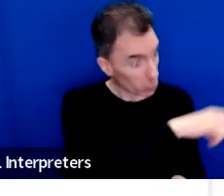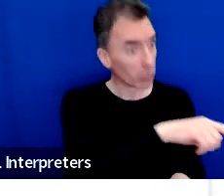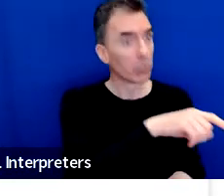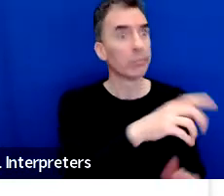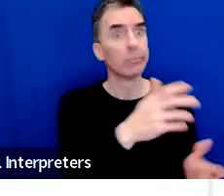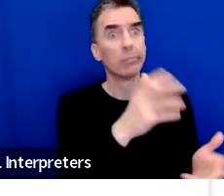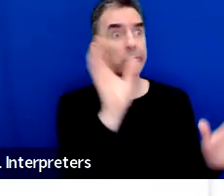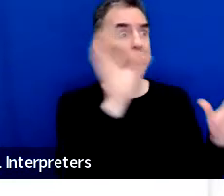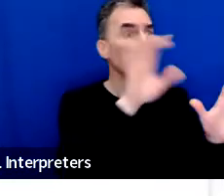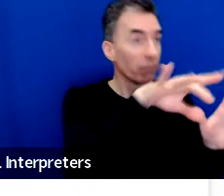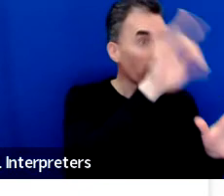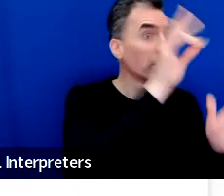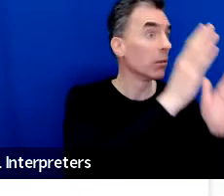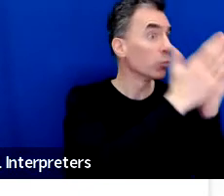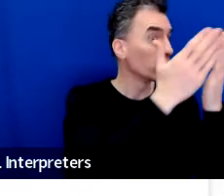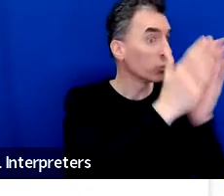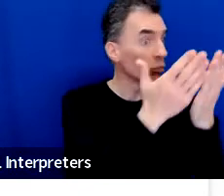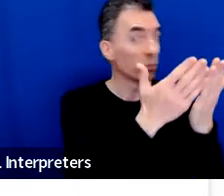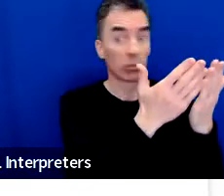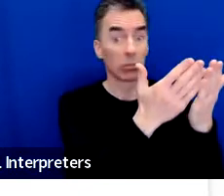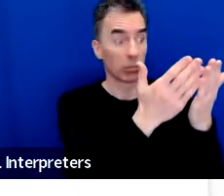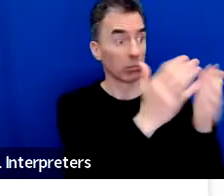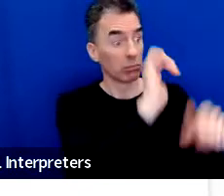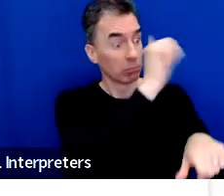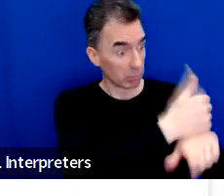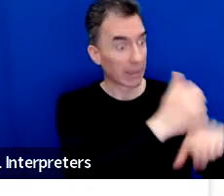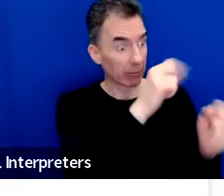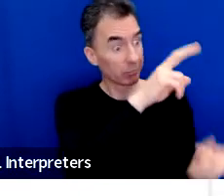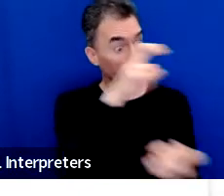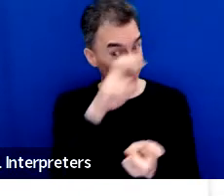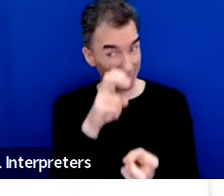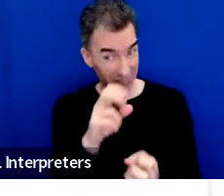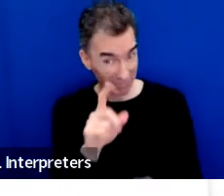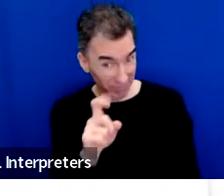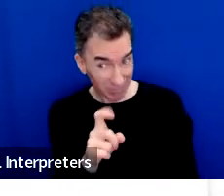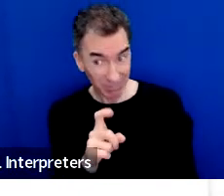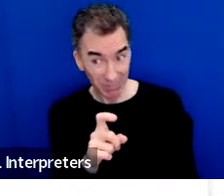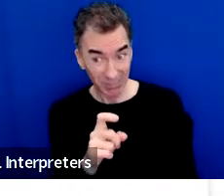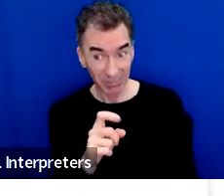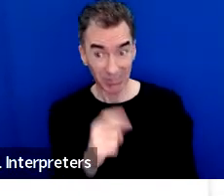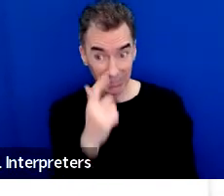get a book and open it up, uh, if I don't even know if that's possible. But yeah. Is that a possibility?